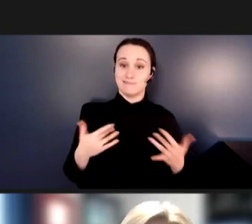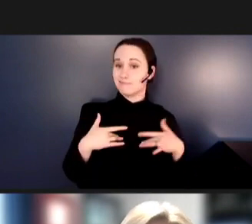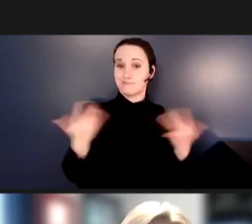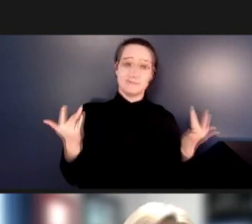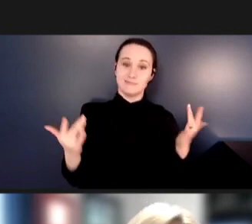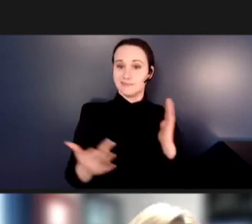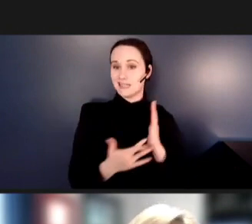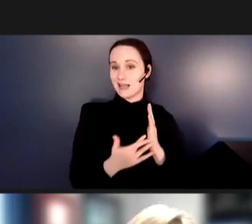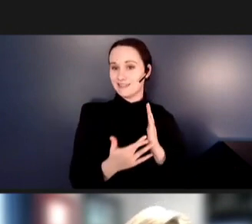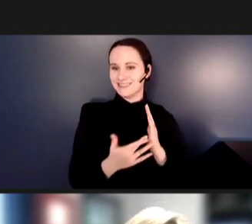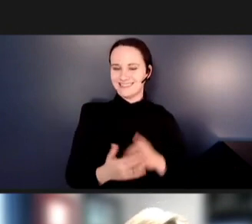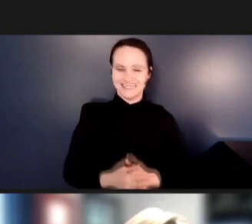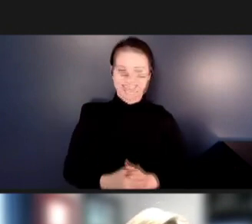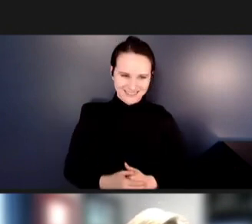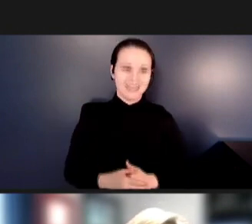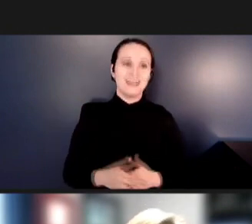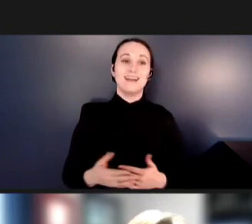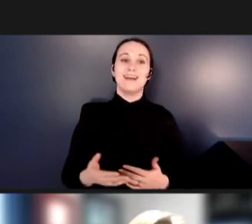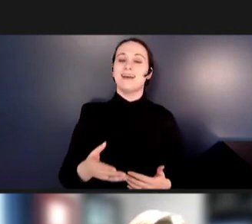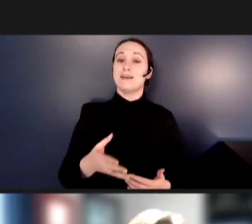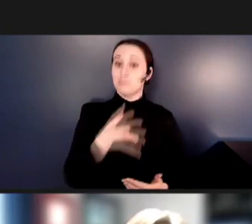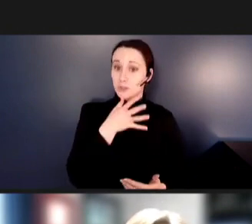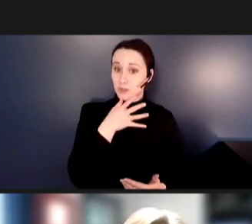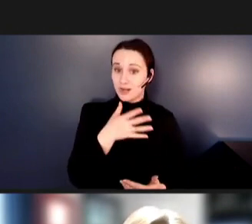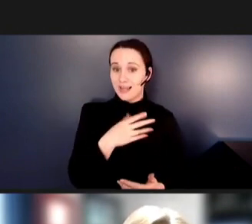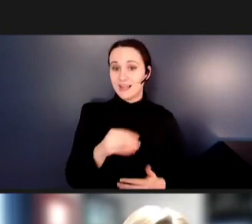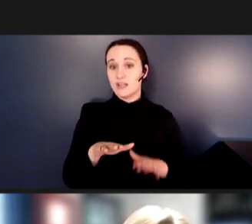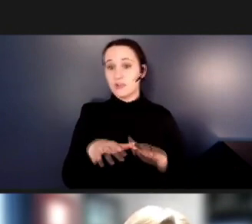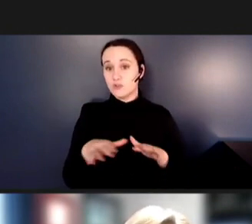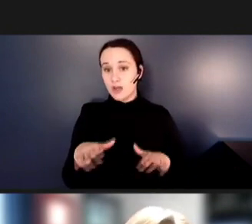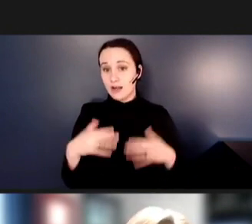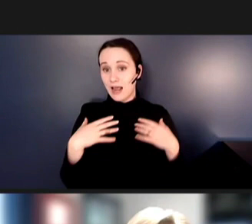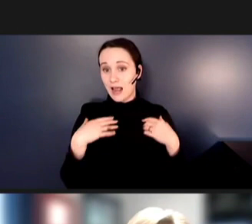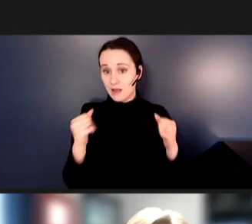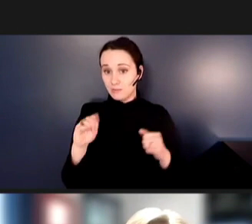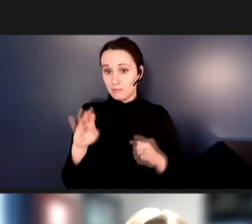right. The Maternal and Child Health Bureau defines children with special health needs as